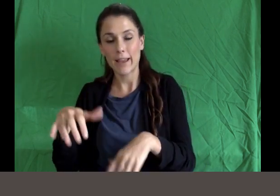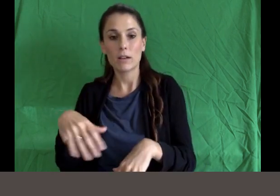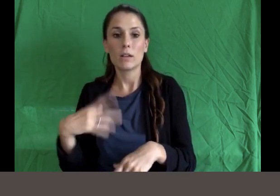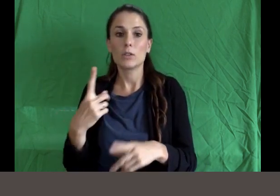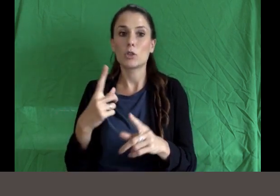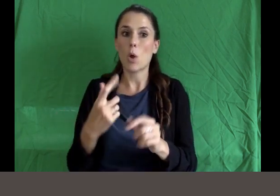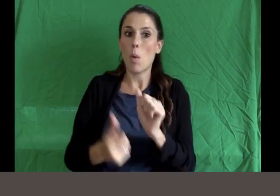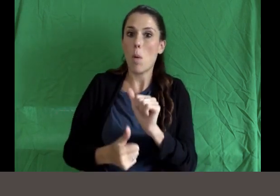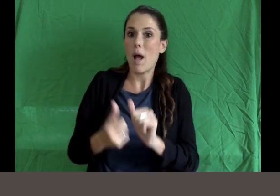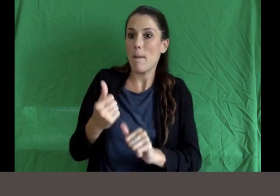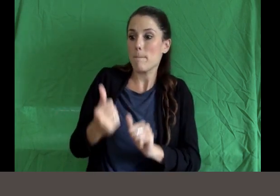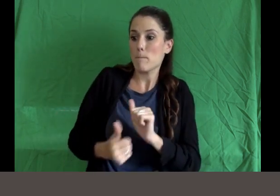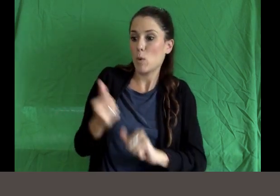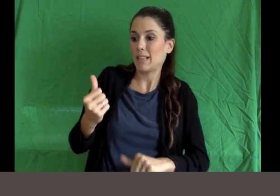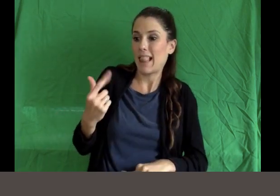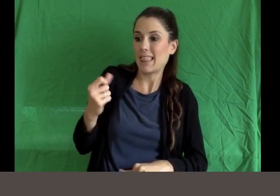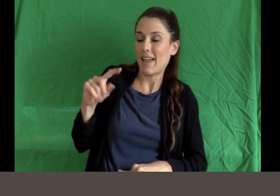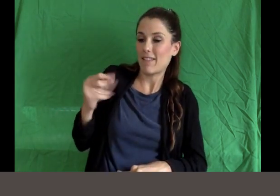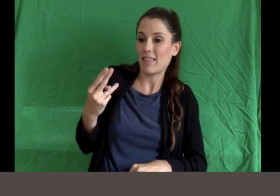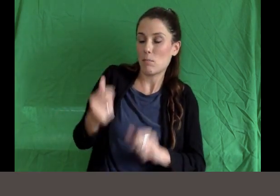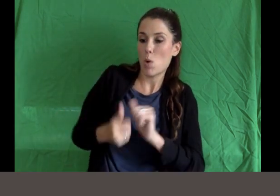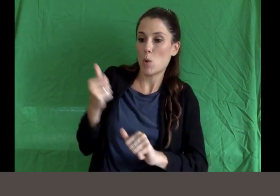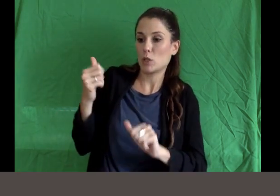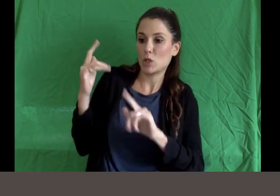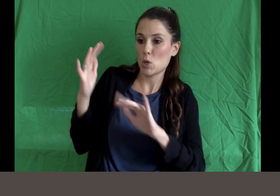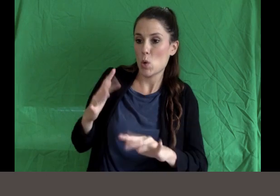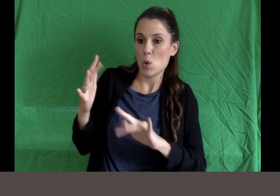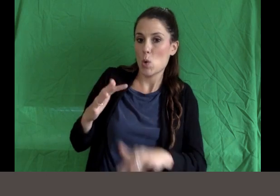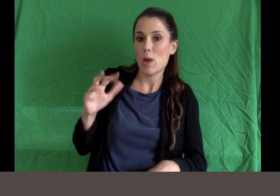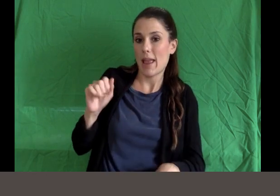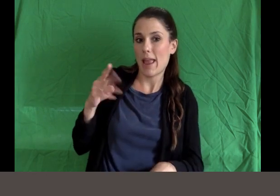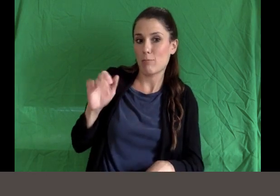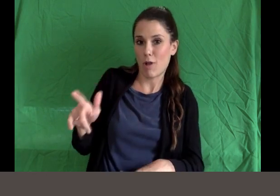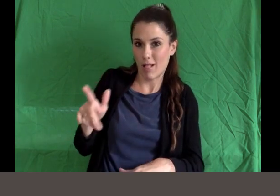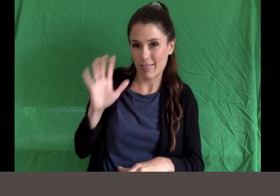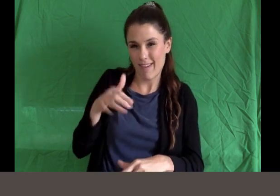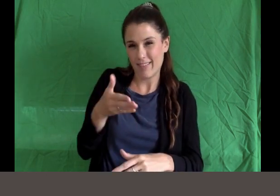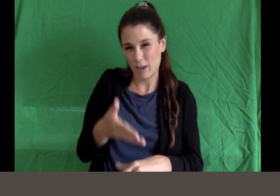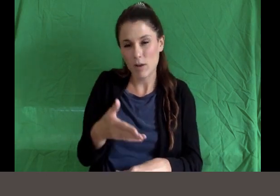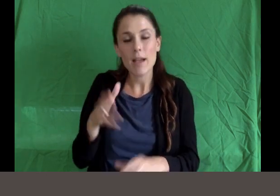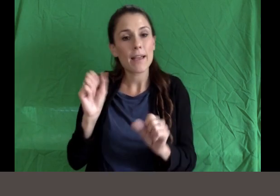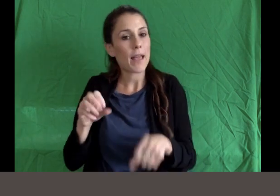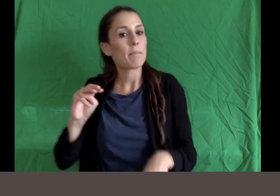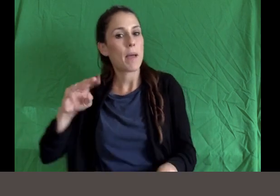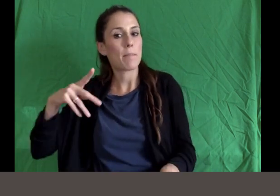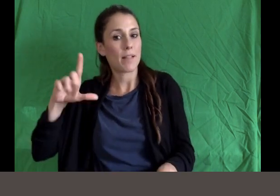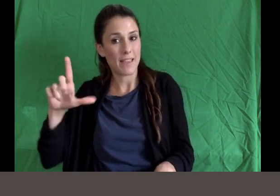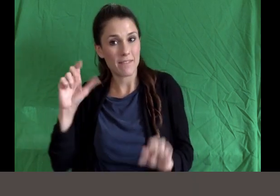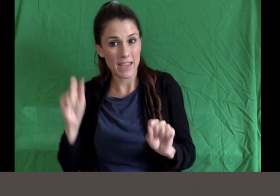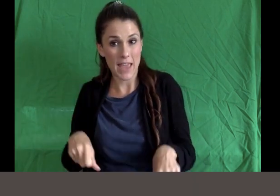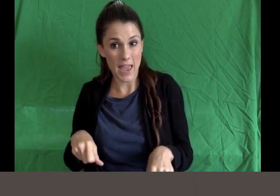for the right data set but it turns out that we in fact can do this in Matplotlib and this is my